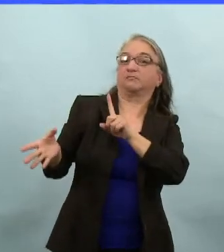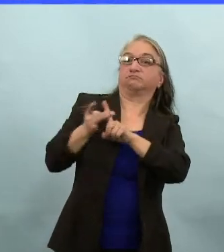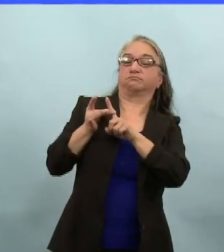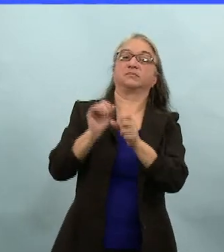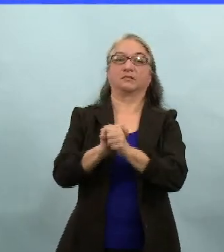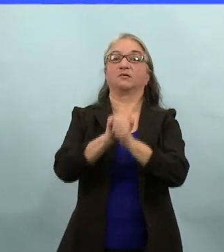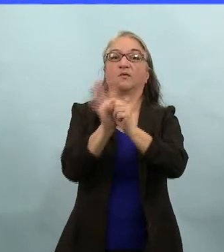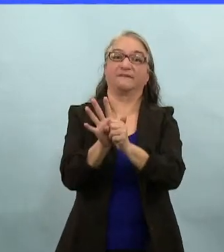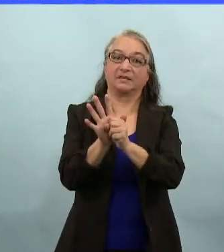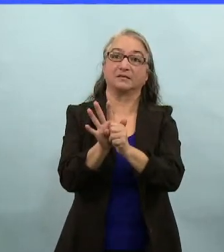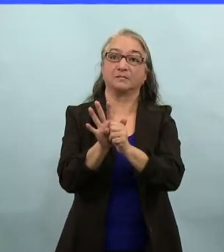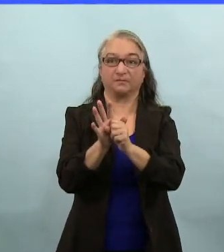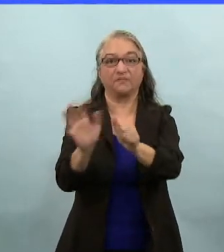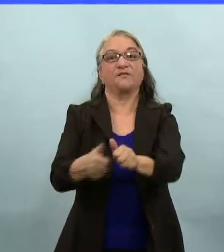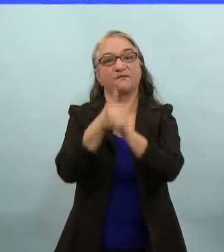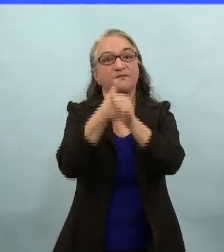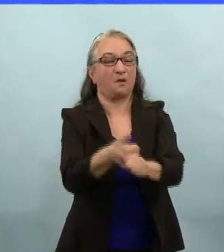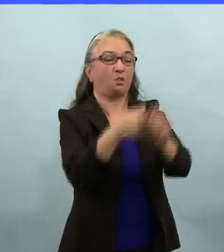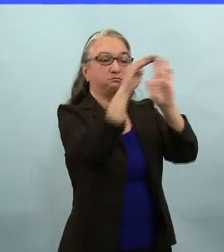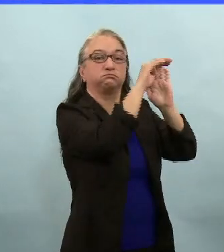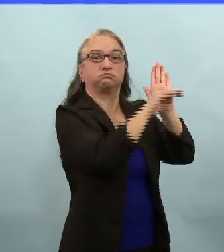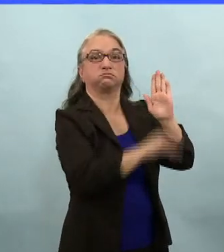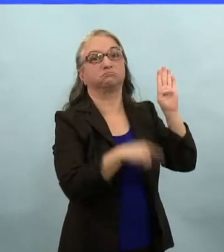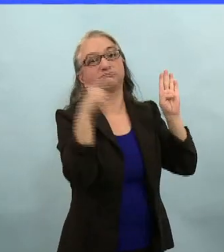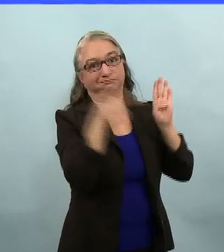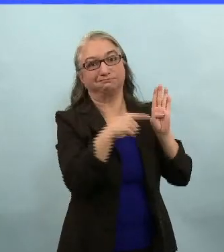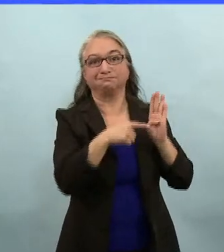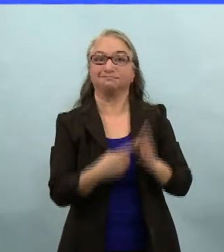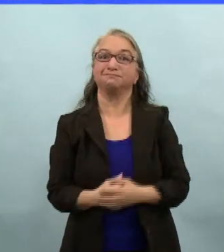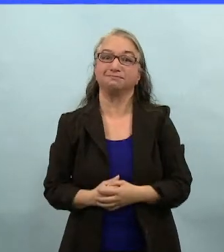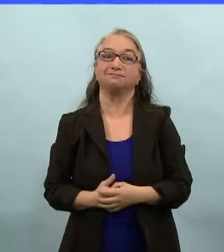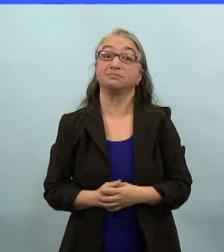anyone with an appointment they can no longer attend are asked to go online